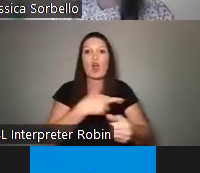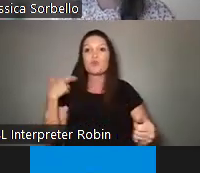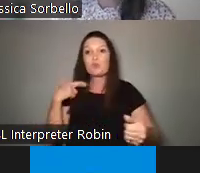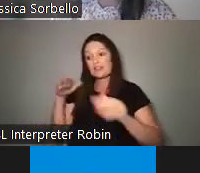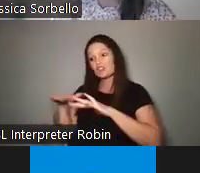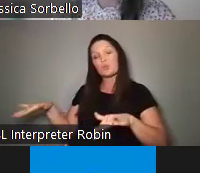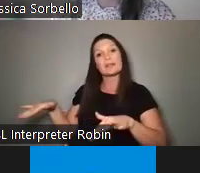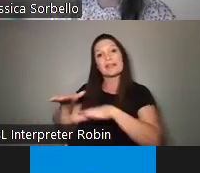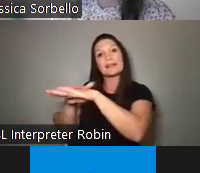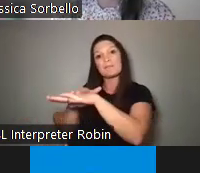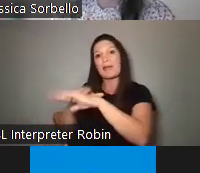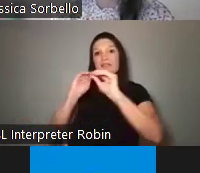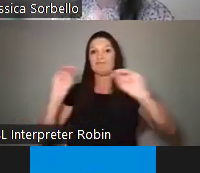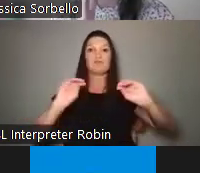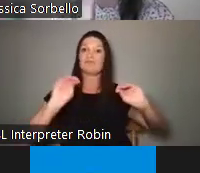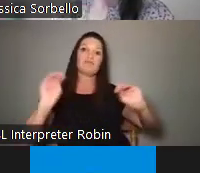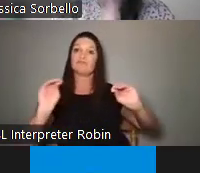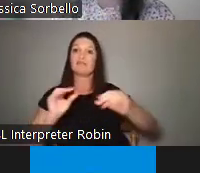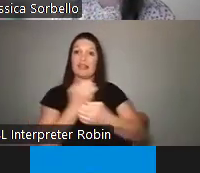that we don't need.